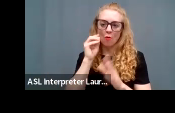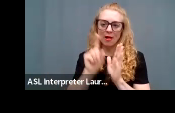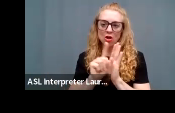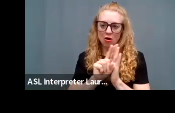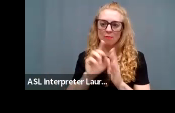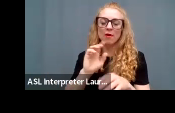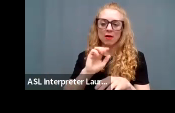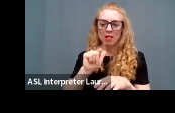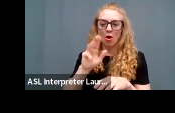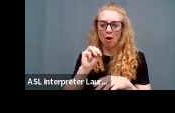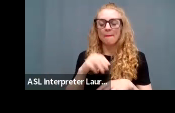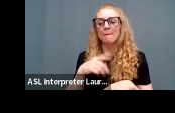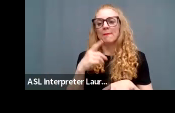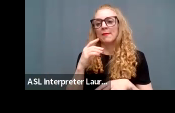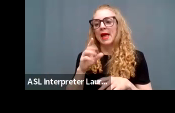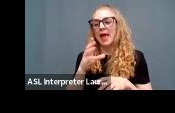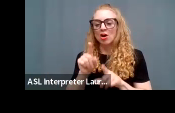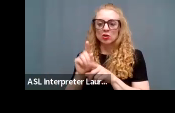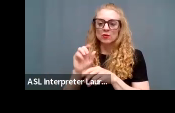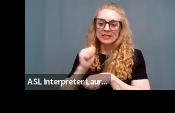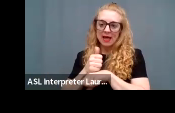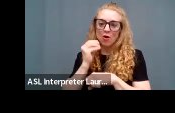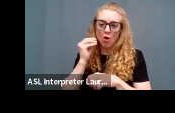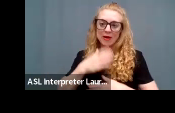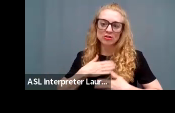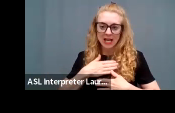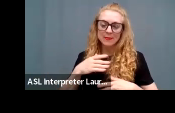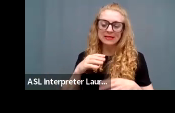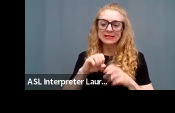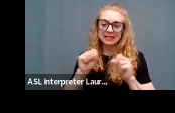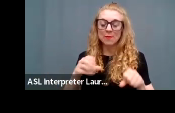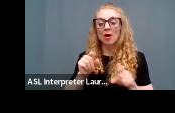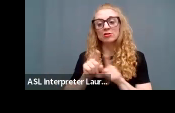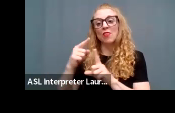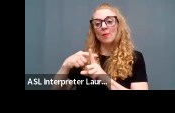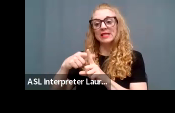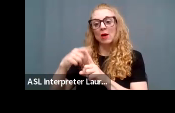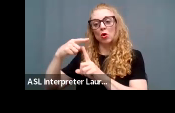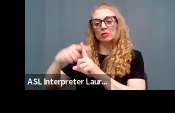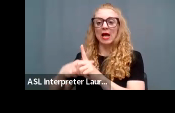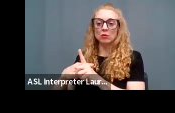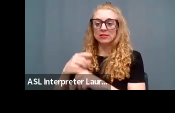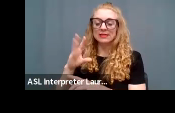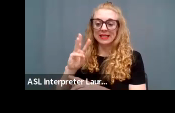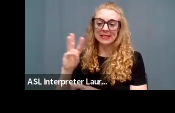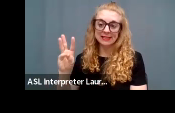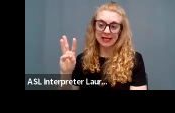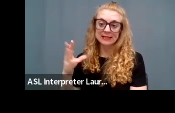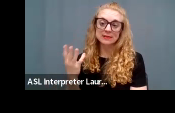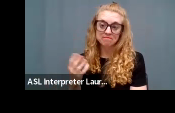turn off my home entertainment system it'll take my thermostat from 72 down to 66 and a handful of